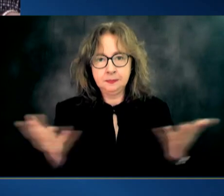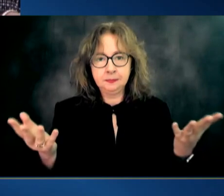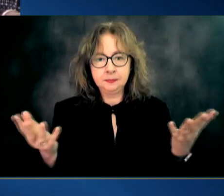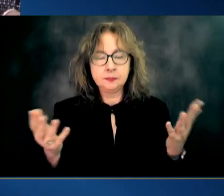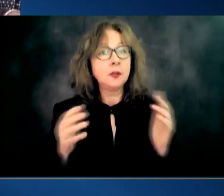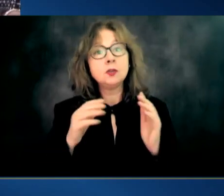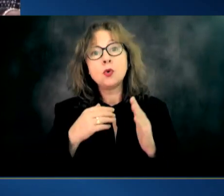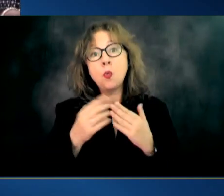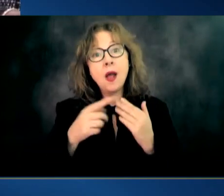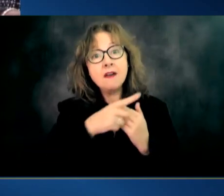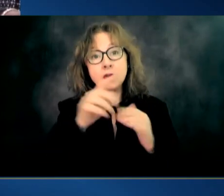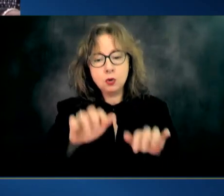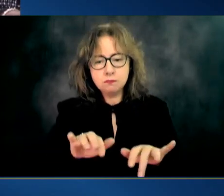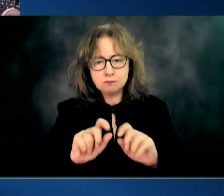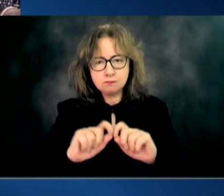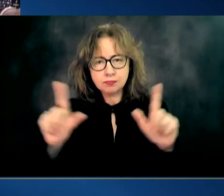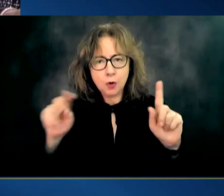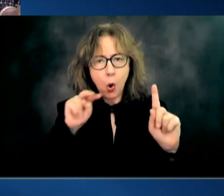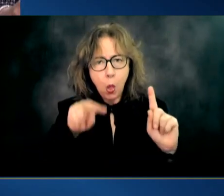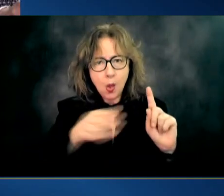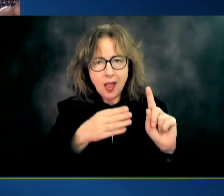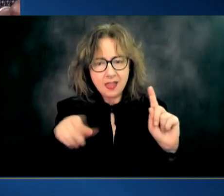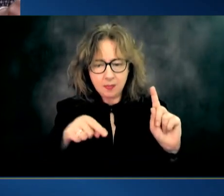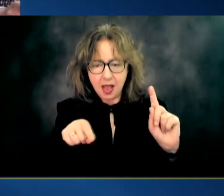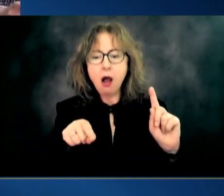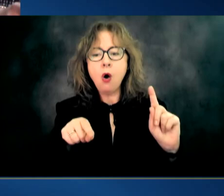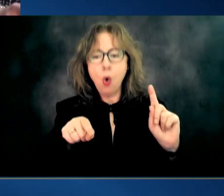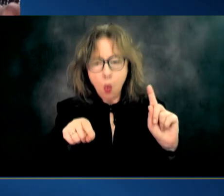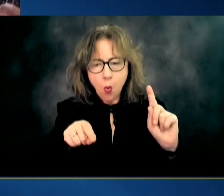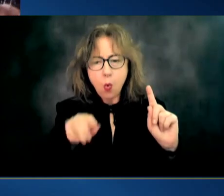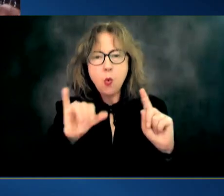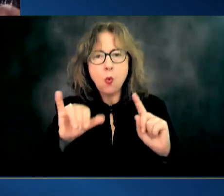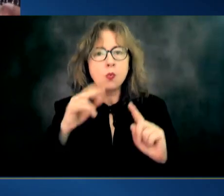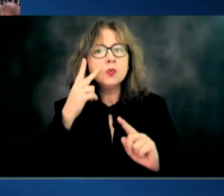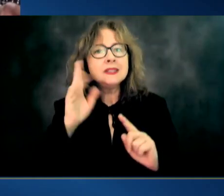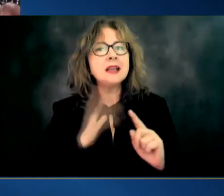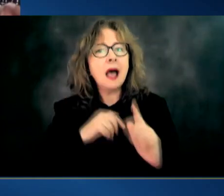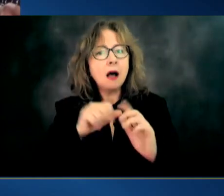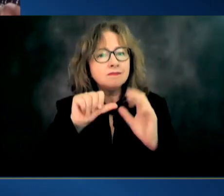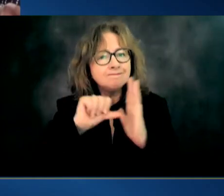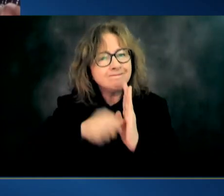to take a look at it. We're focused on things like ensuring folks have continuity of health